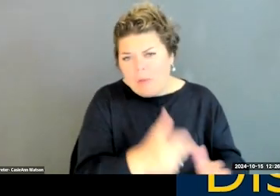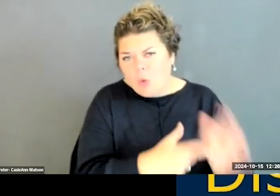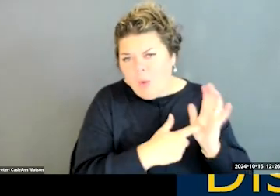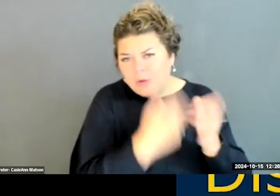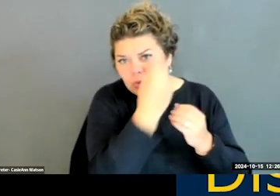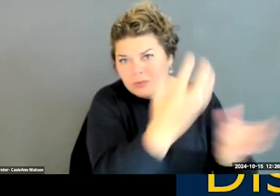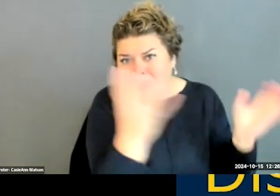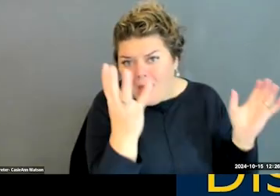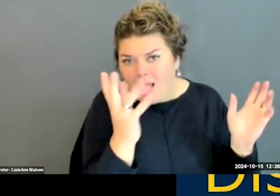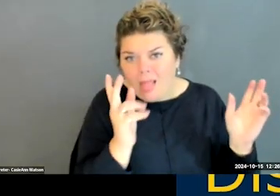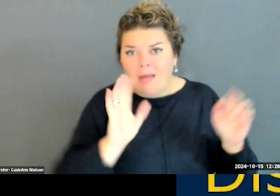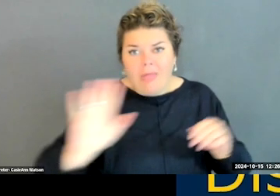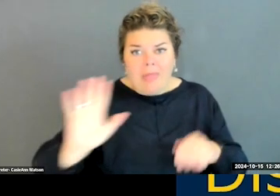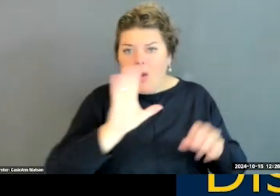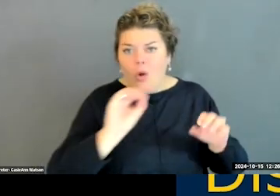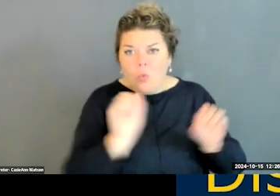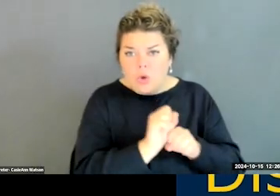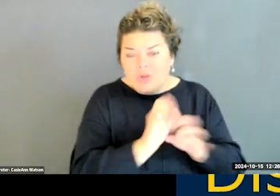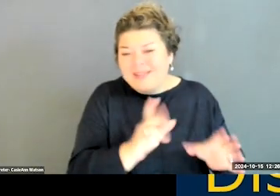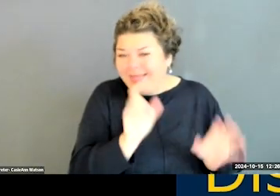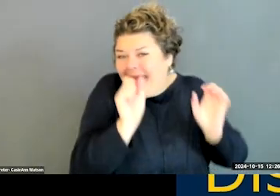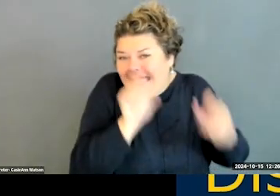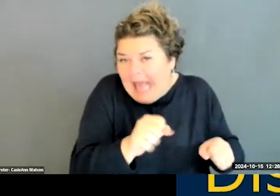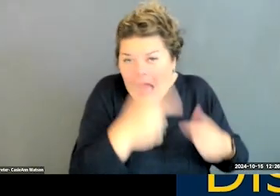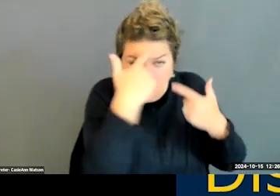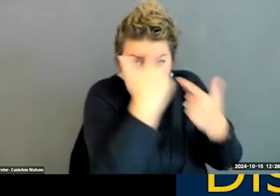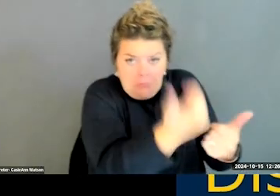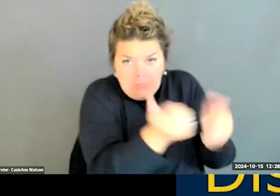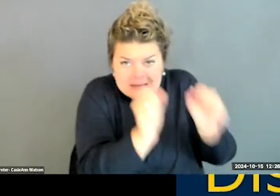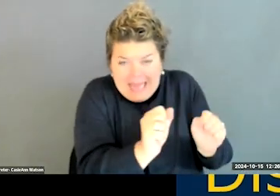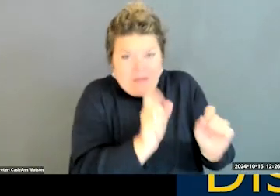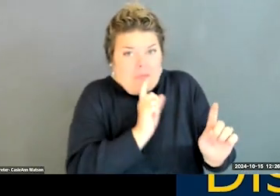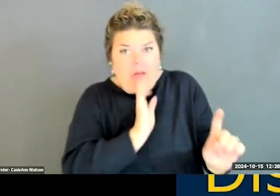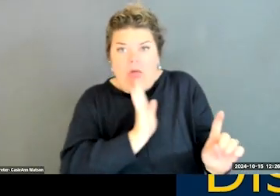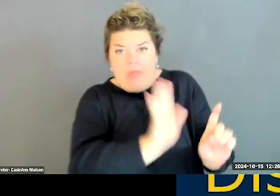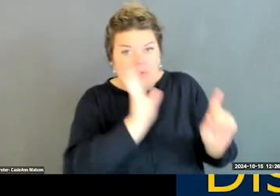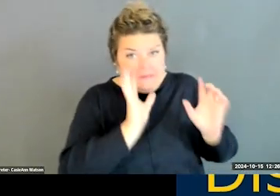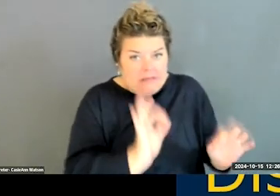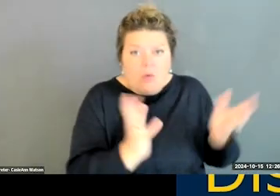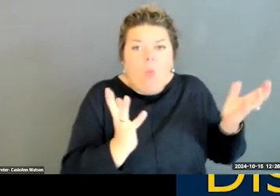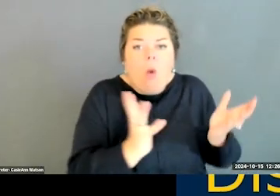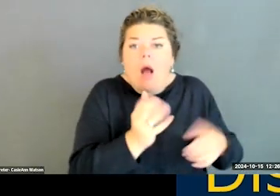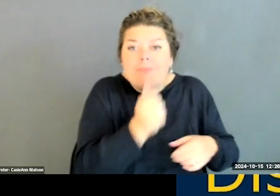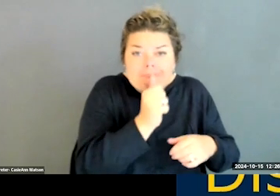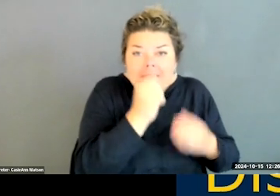about their accommodations, but they can choose to do so, and it's up to them on what information they want to share.